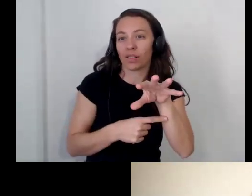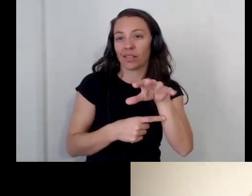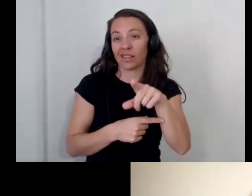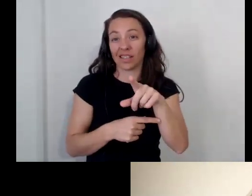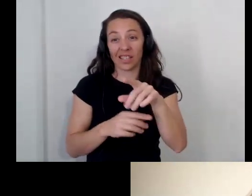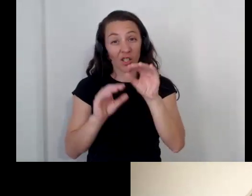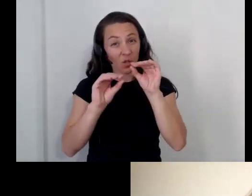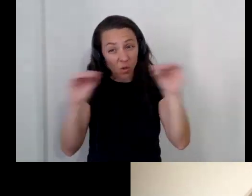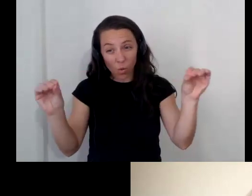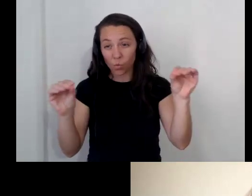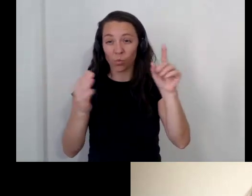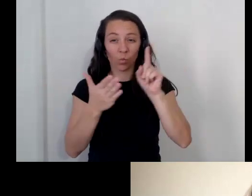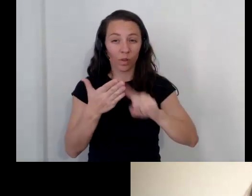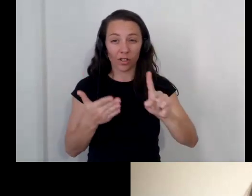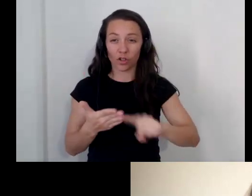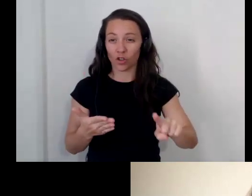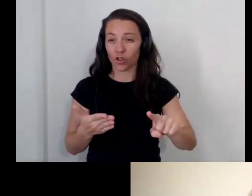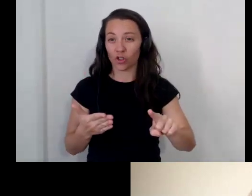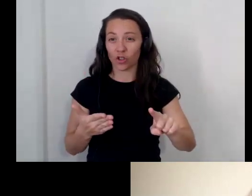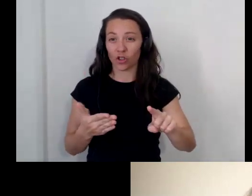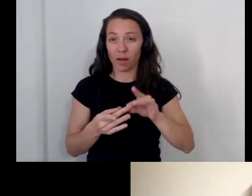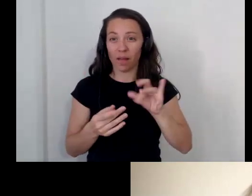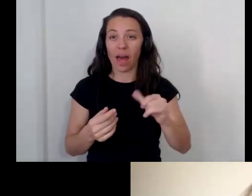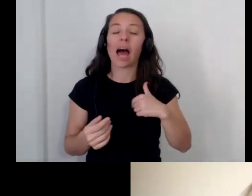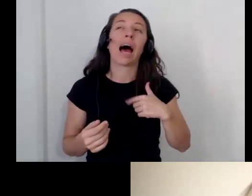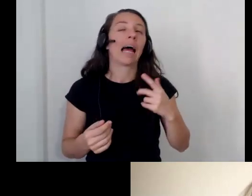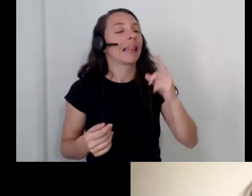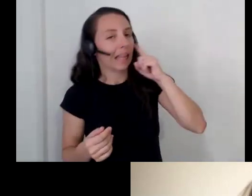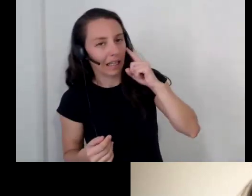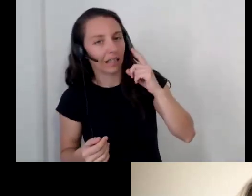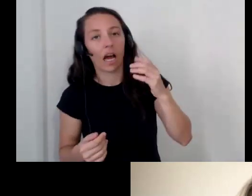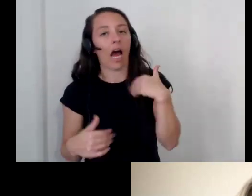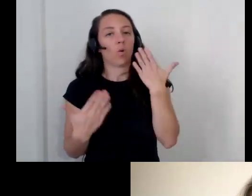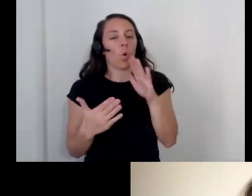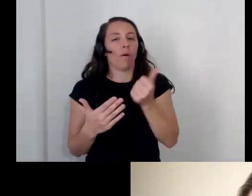I don't know if that's fully accurate but I don't know of any.